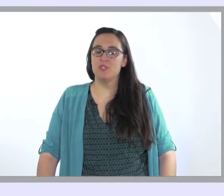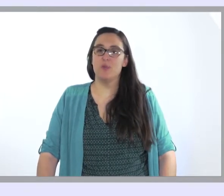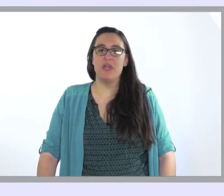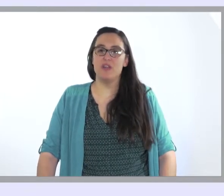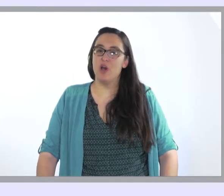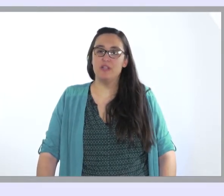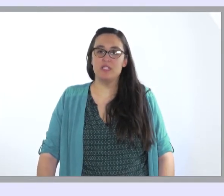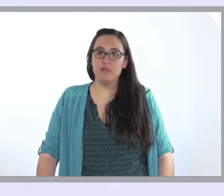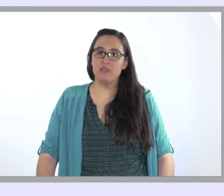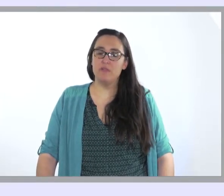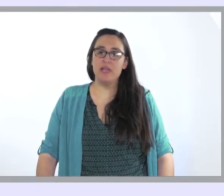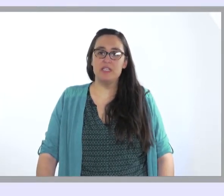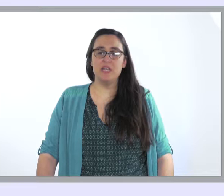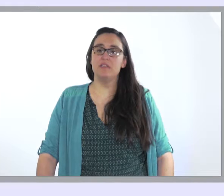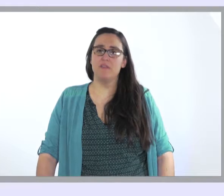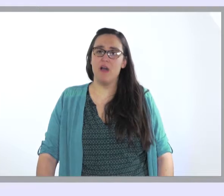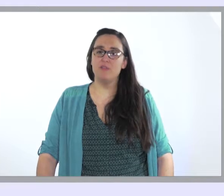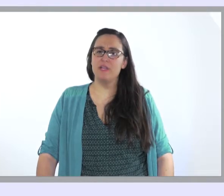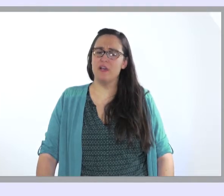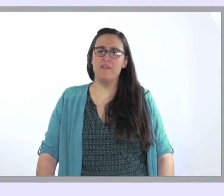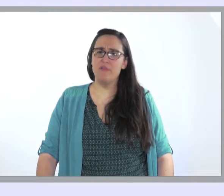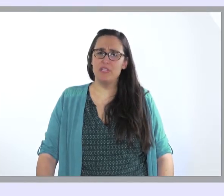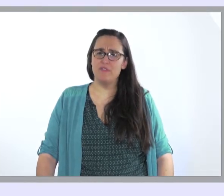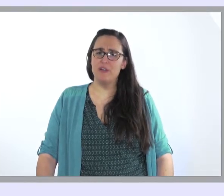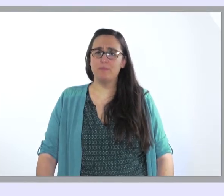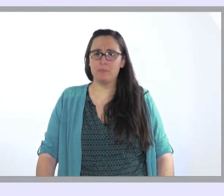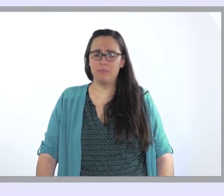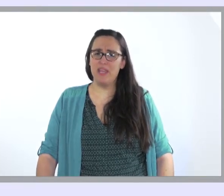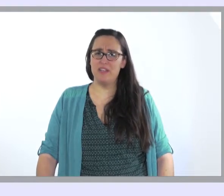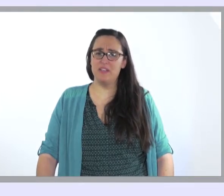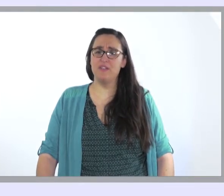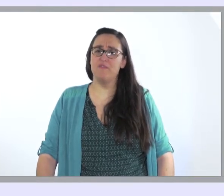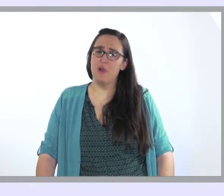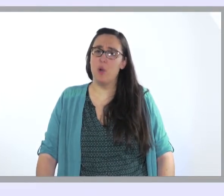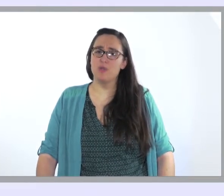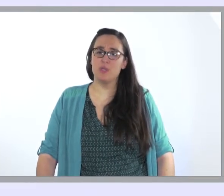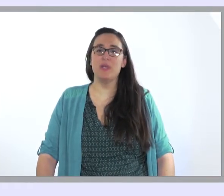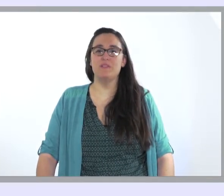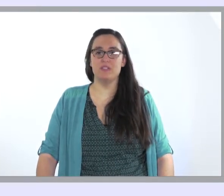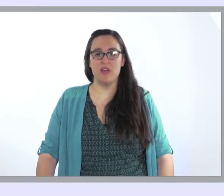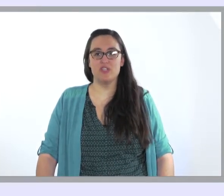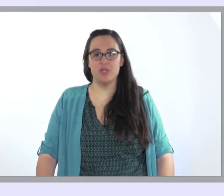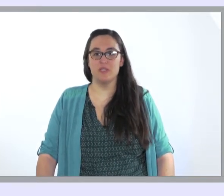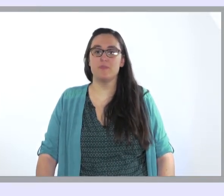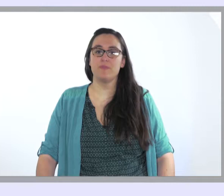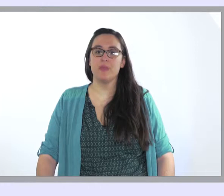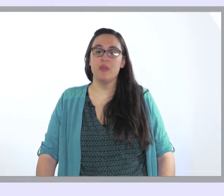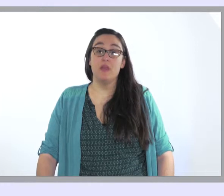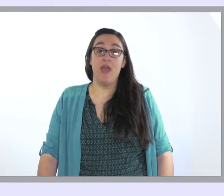They are not historically related, the vocabularies are different and they differ also in their structures,